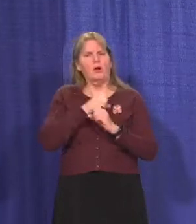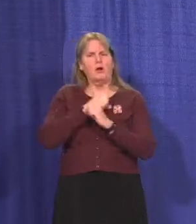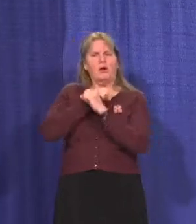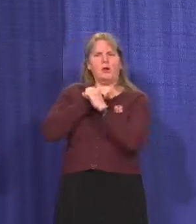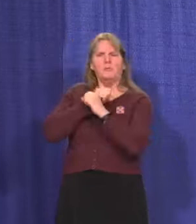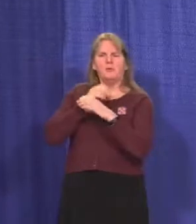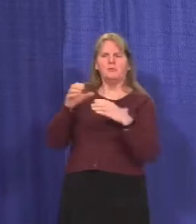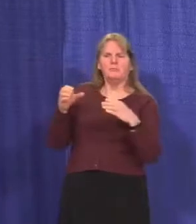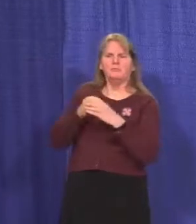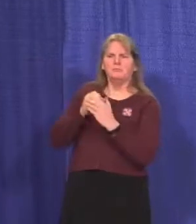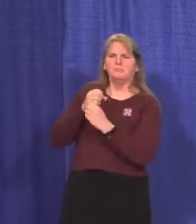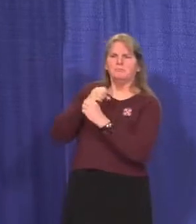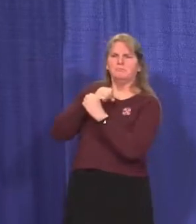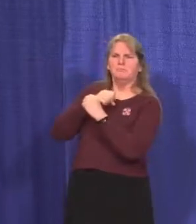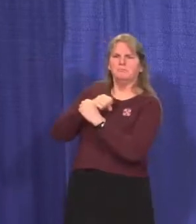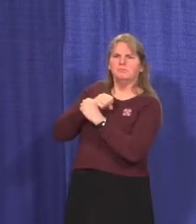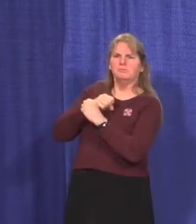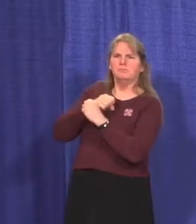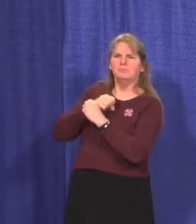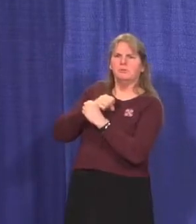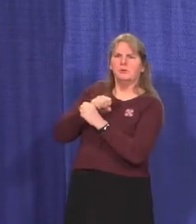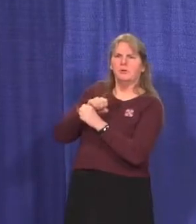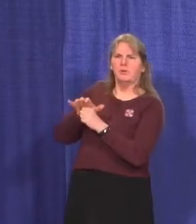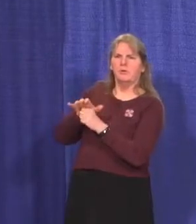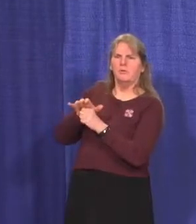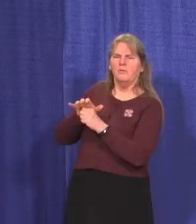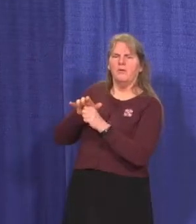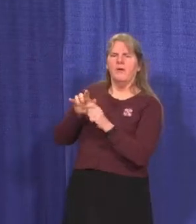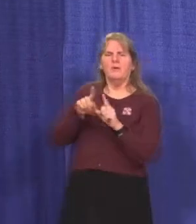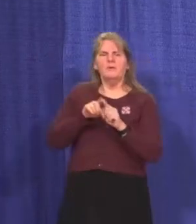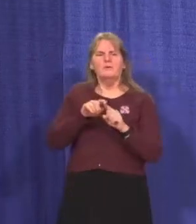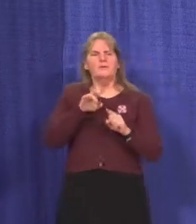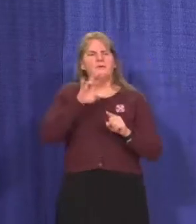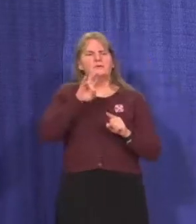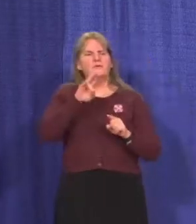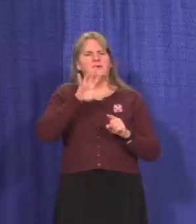of the 75 percent that was targeted in the beginning of the